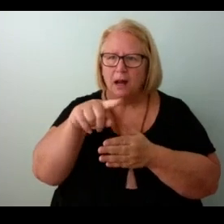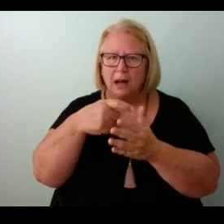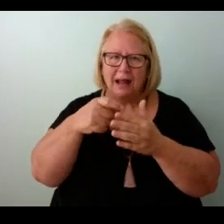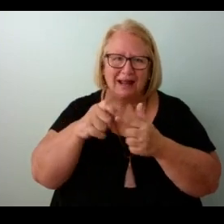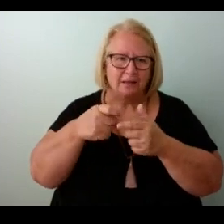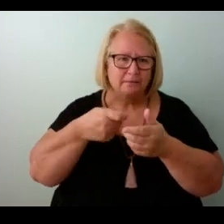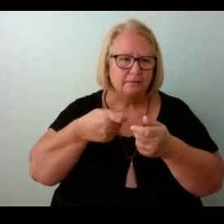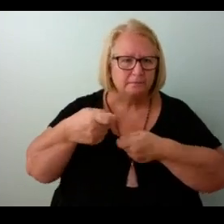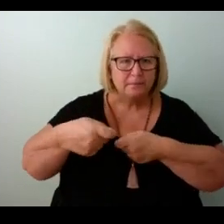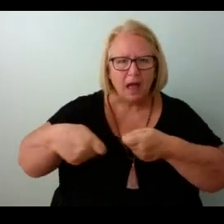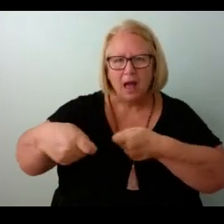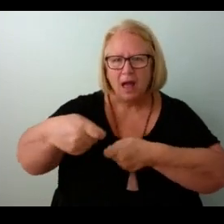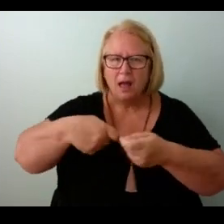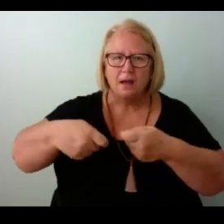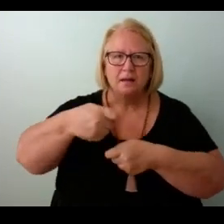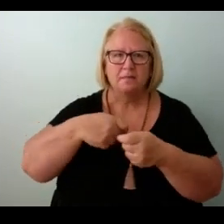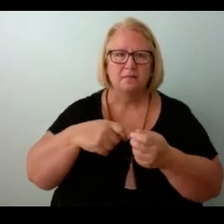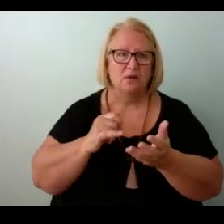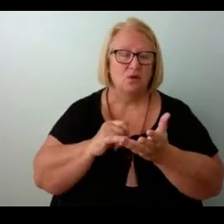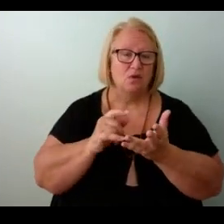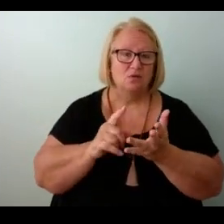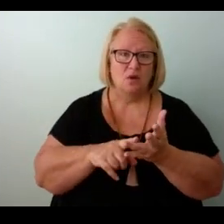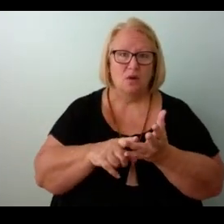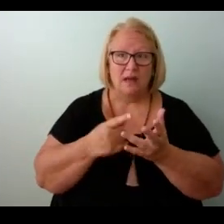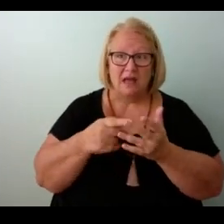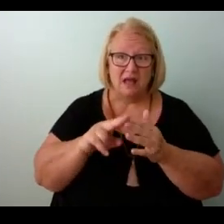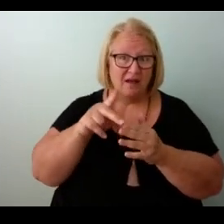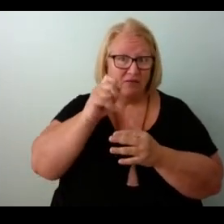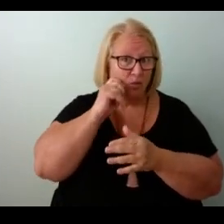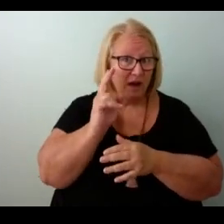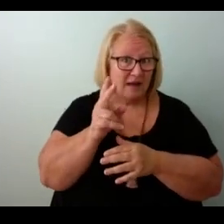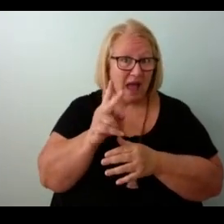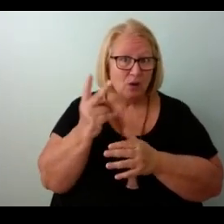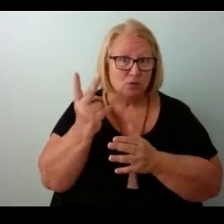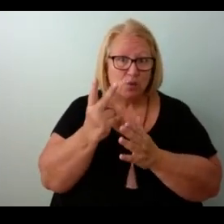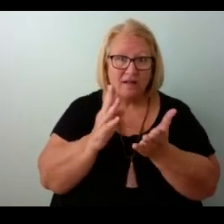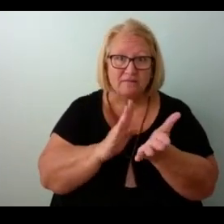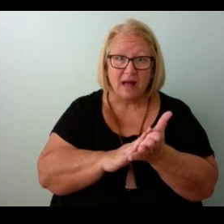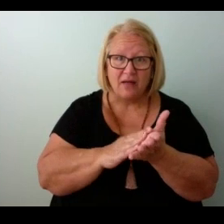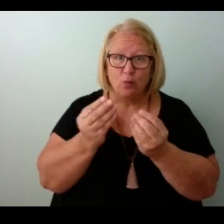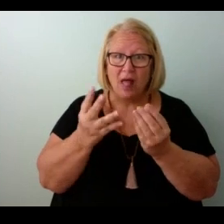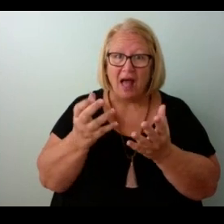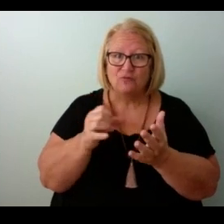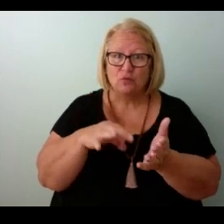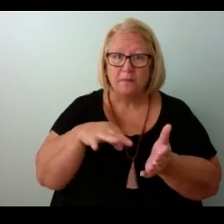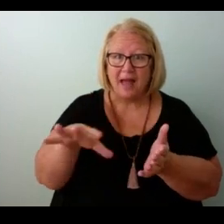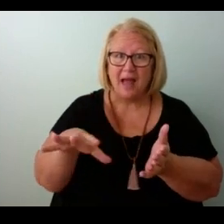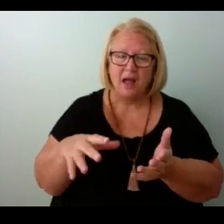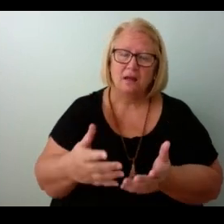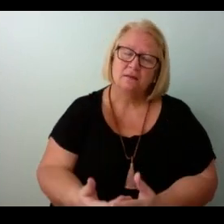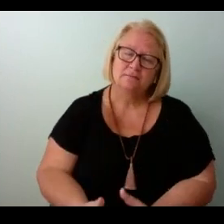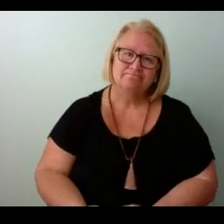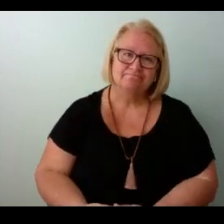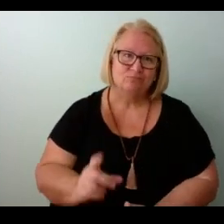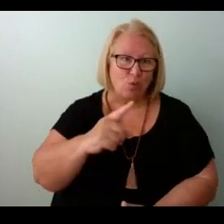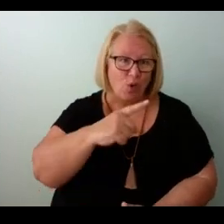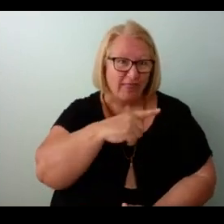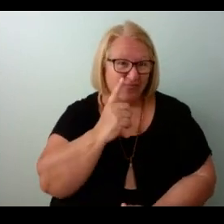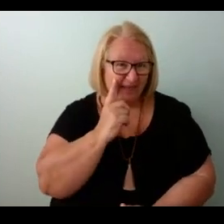Is it likely you'll again get 12 months without paying anything at all, what do you reckon, Kristy?